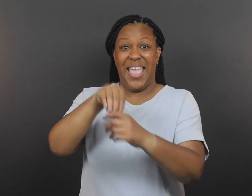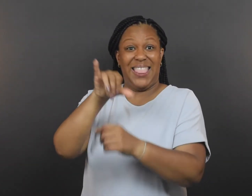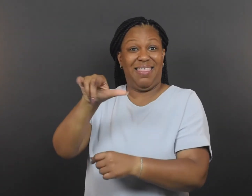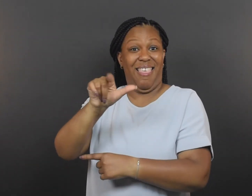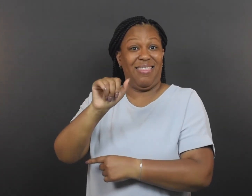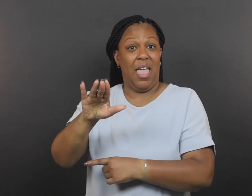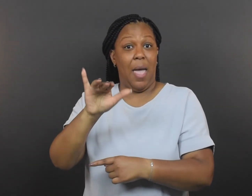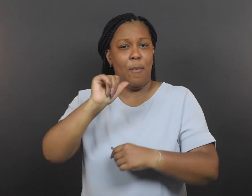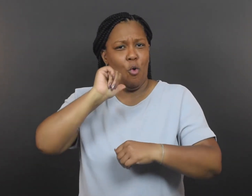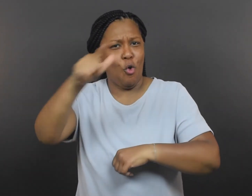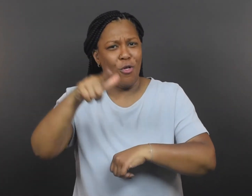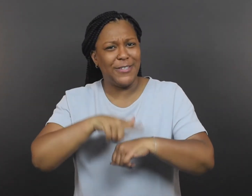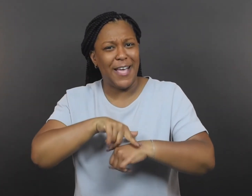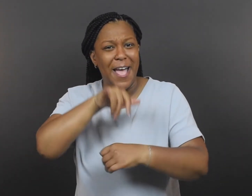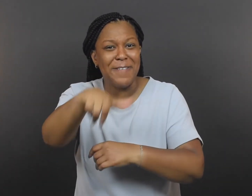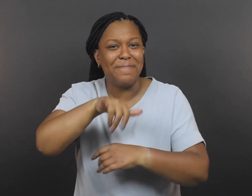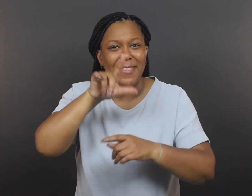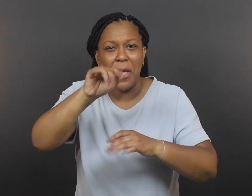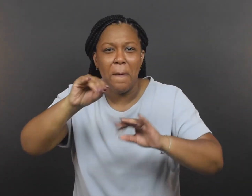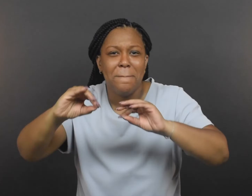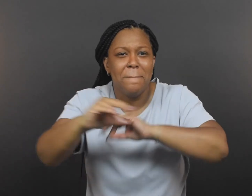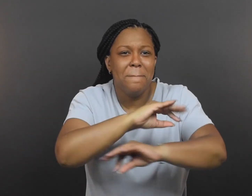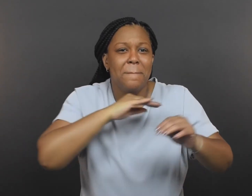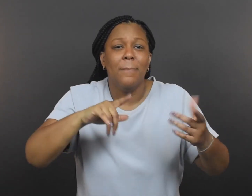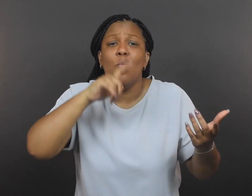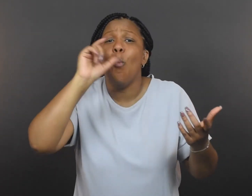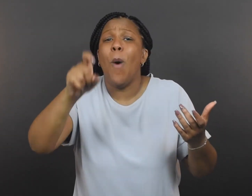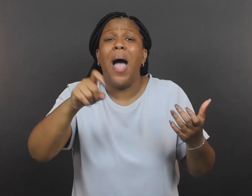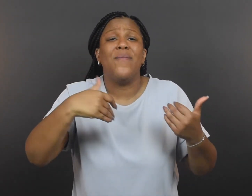“Being in the lab all the time, you don’t always have a full appreciation